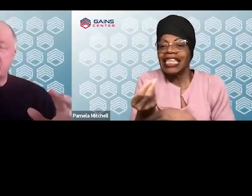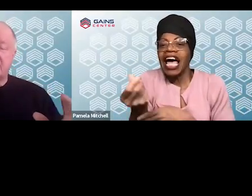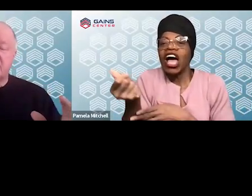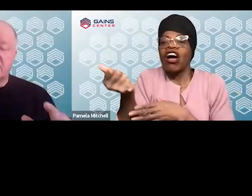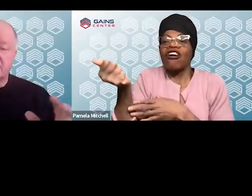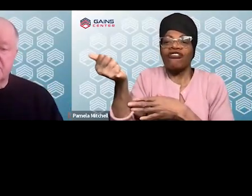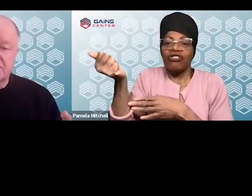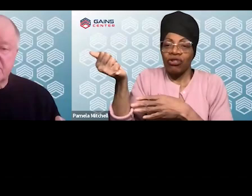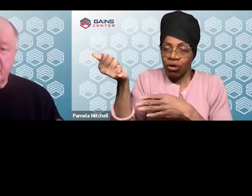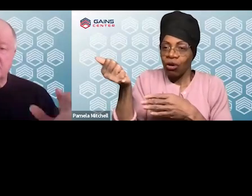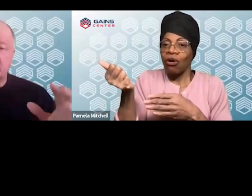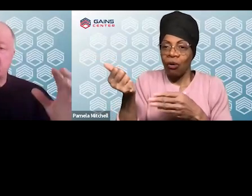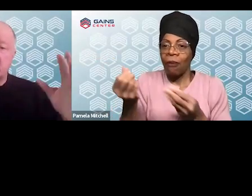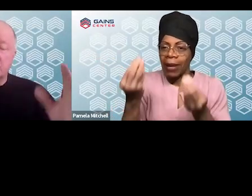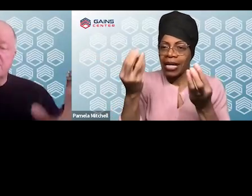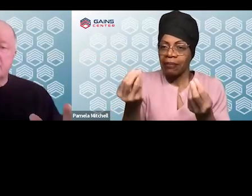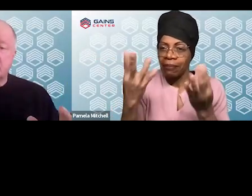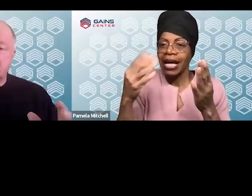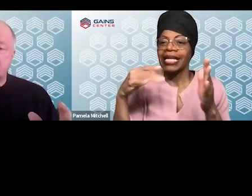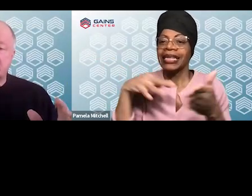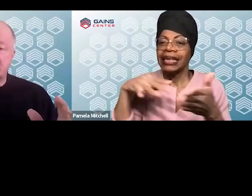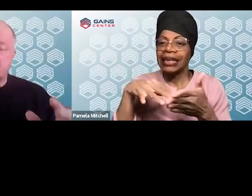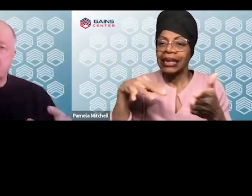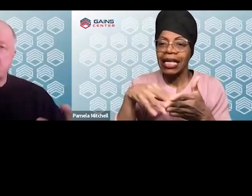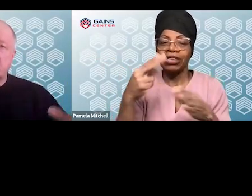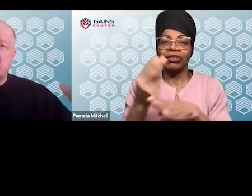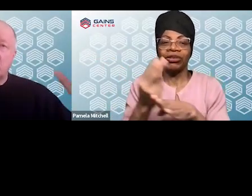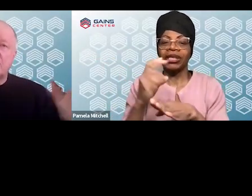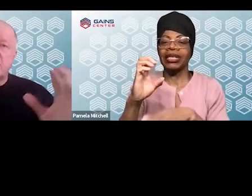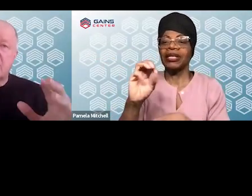that had been done on contingency management for stimulant use disorder.